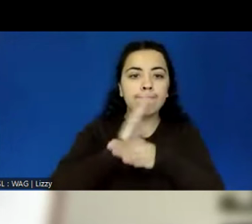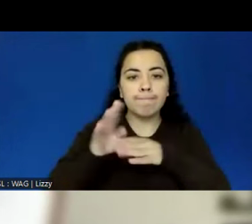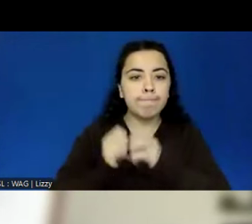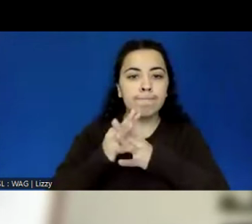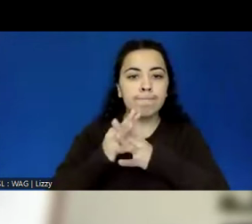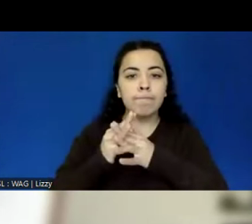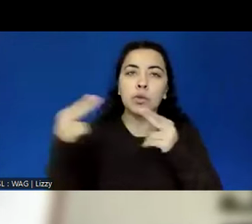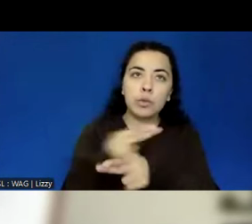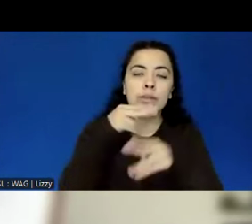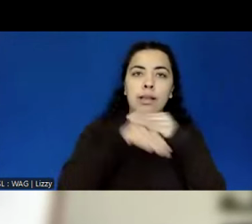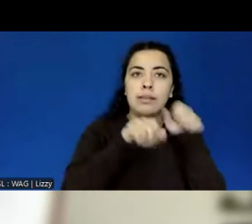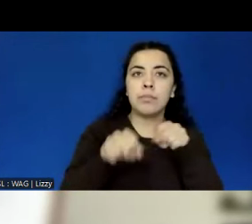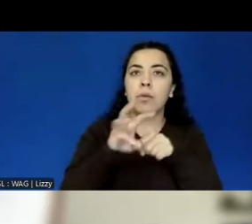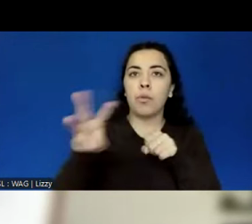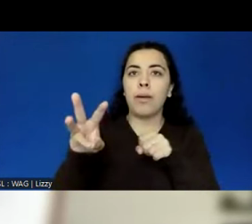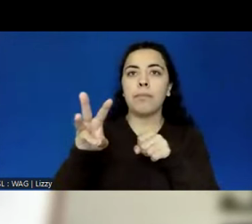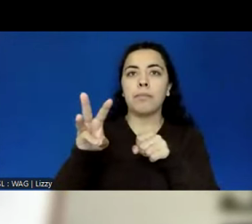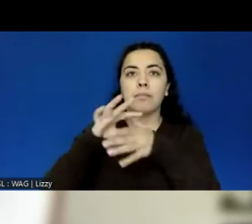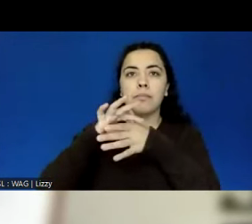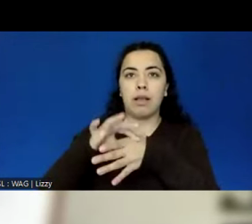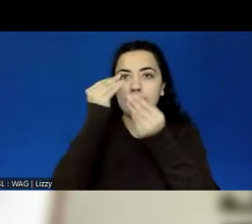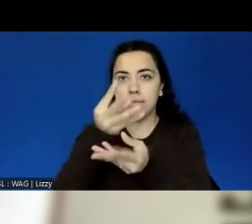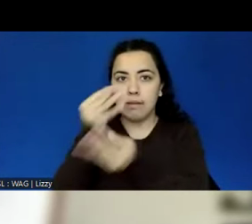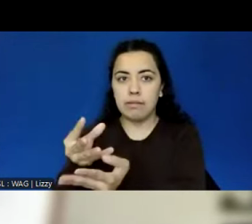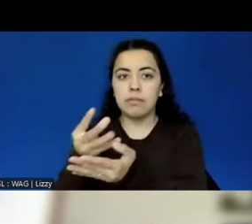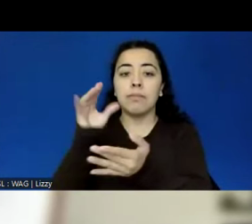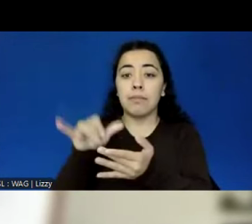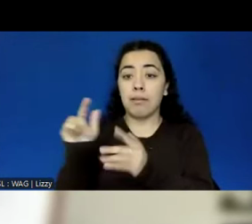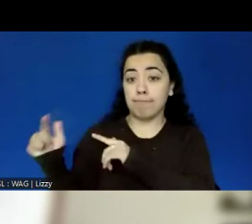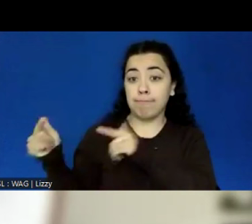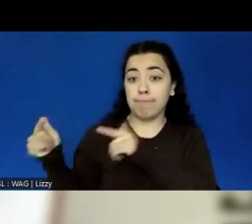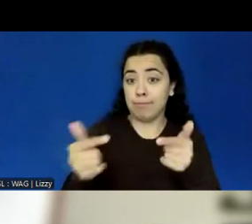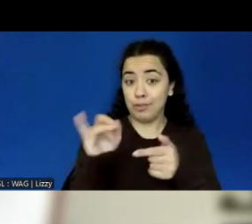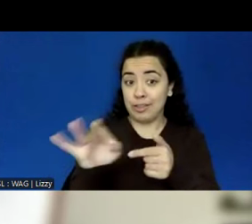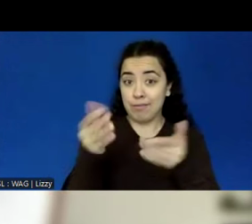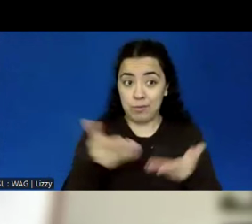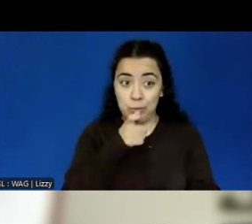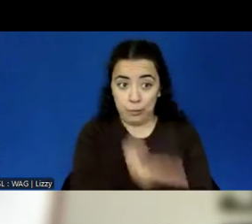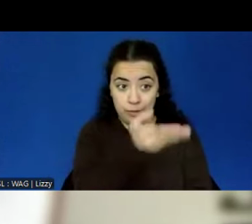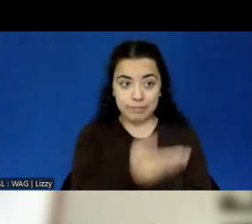With that said, I turn to Jeff to introduce himself.